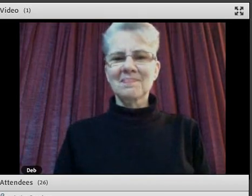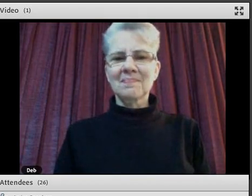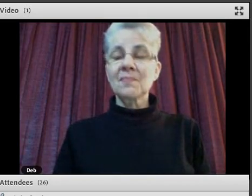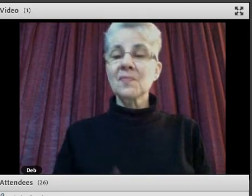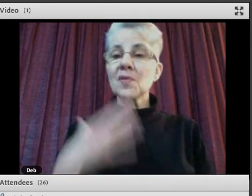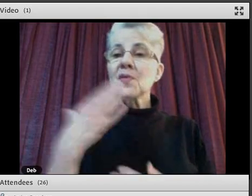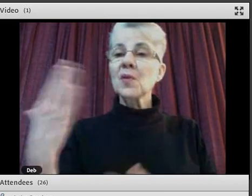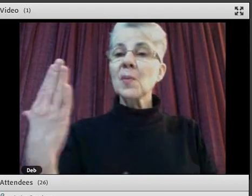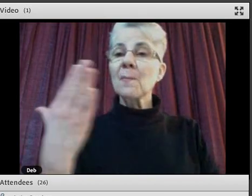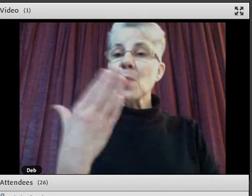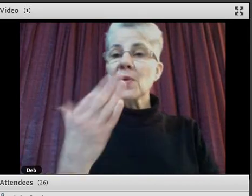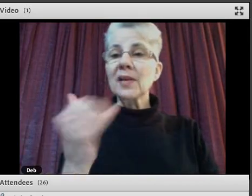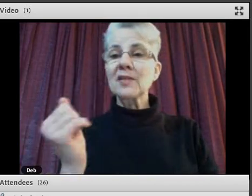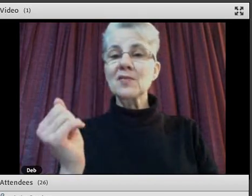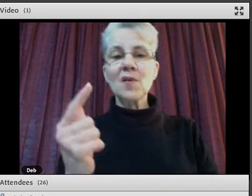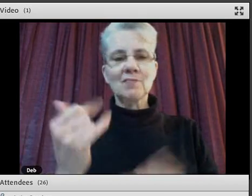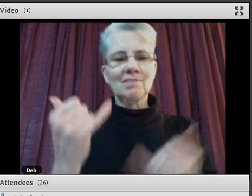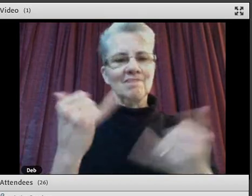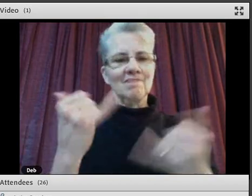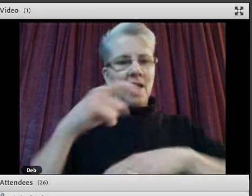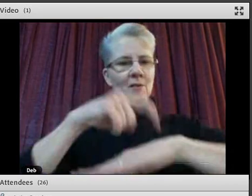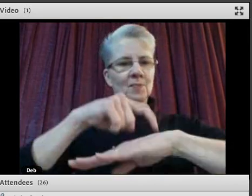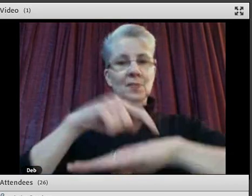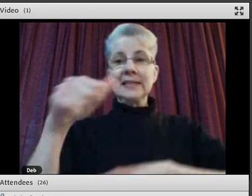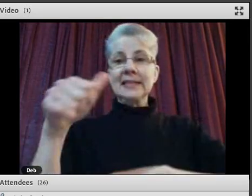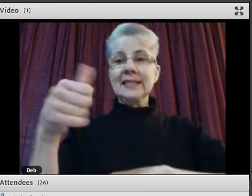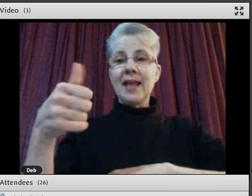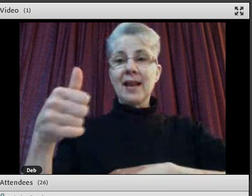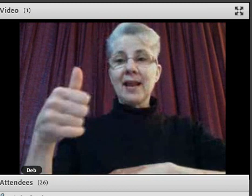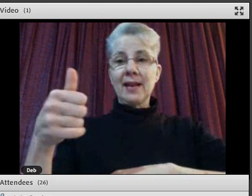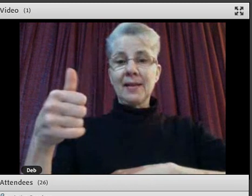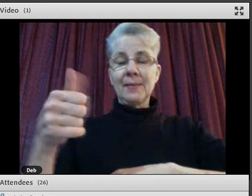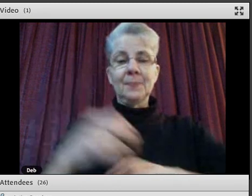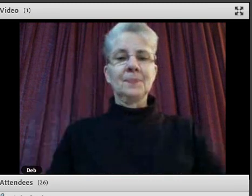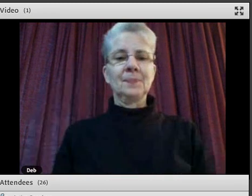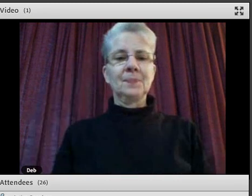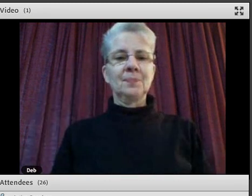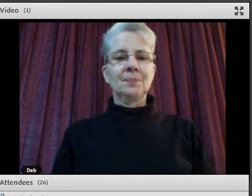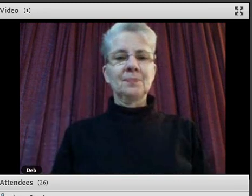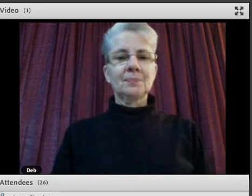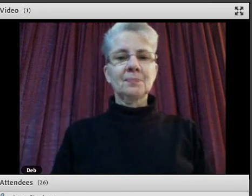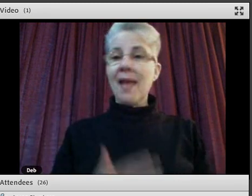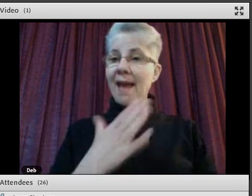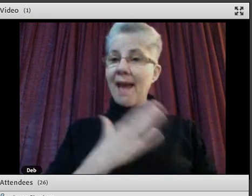Blumberg: Well, good morning, everyone. It is now 10:00. Happy New Year.